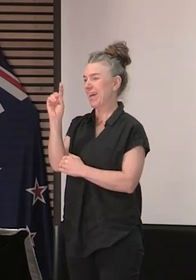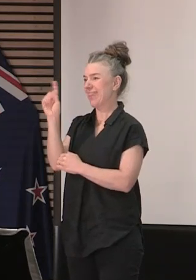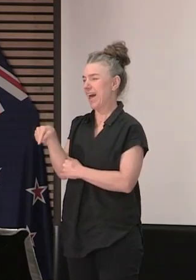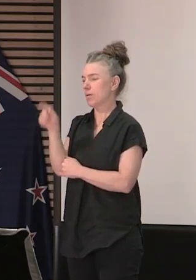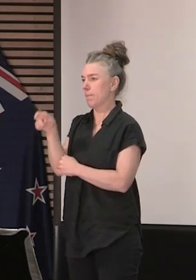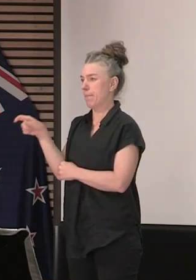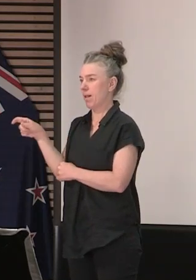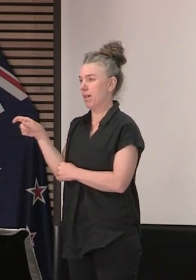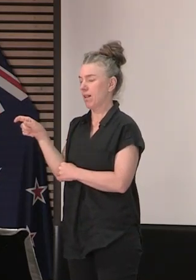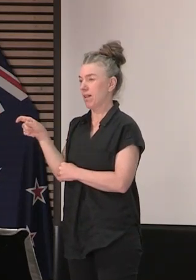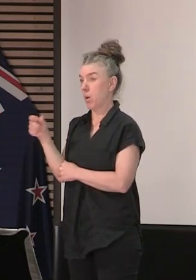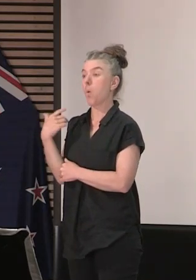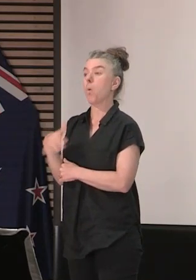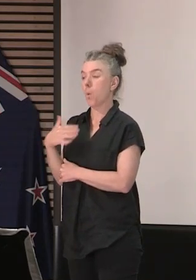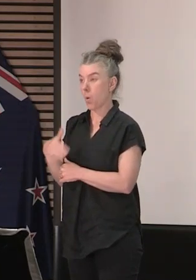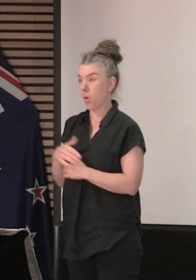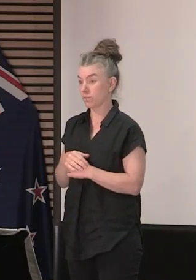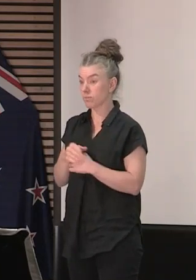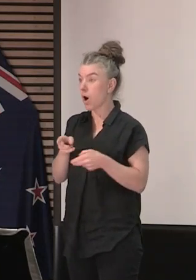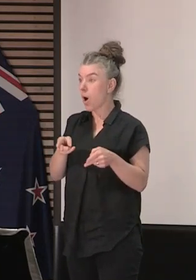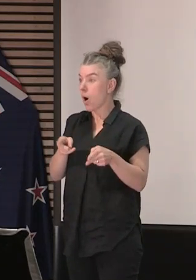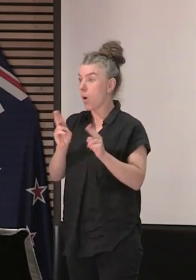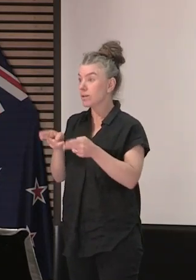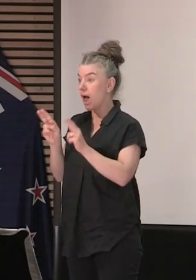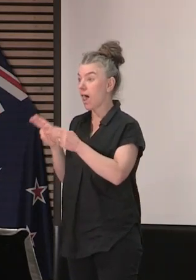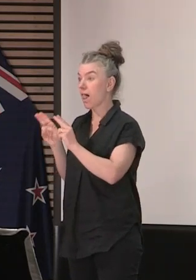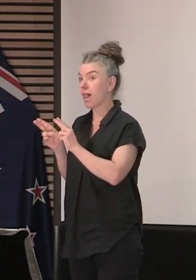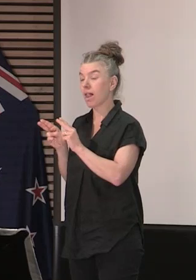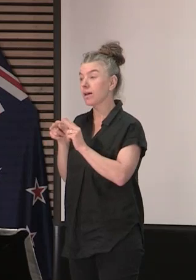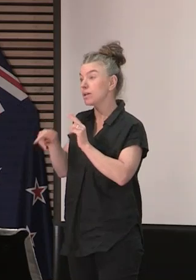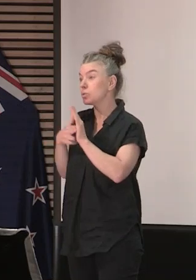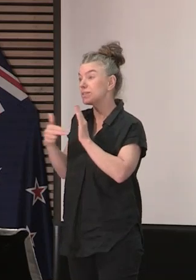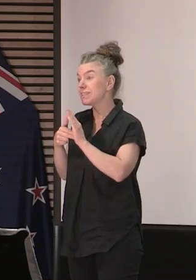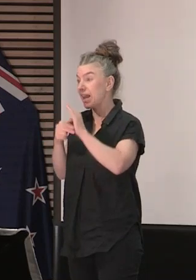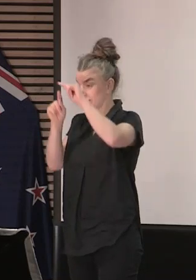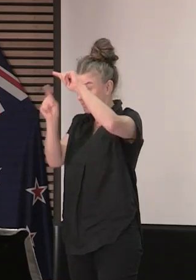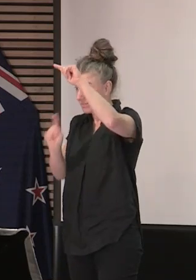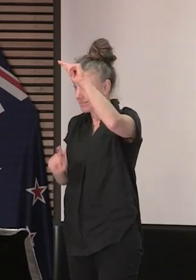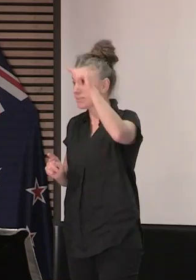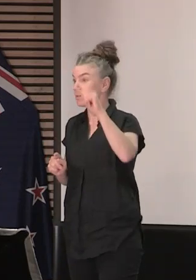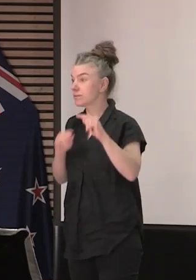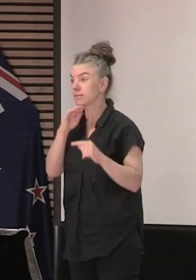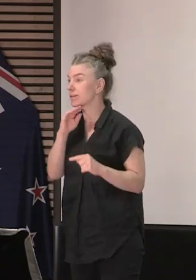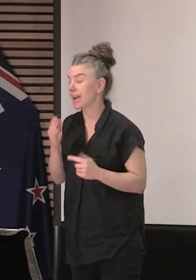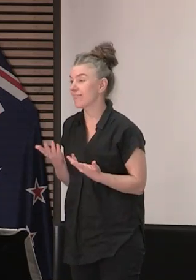That is more thanall of the hotel rooms acrossthe country that we could haveproperly housed people in.